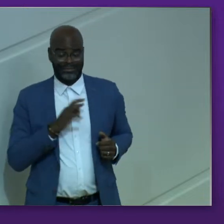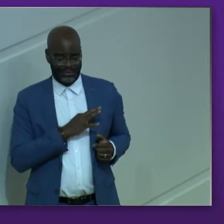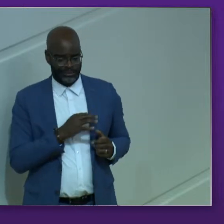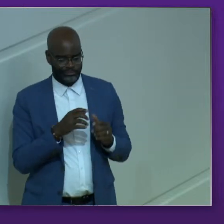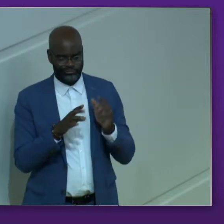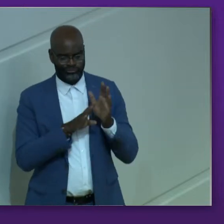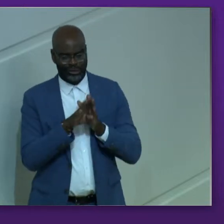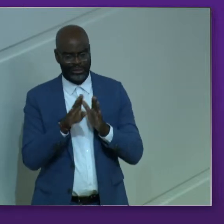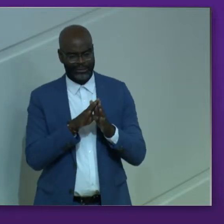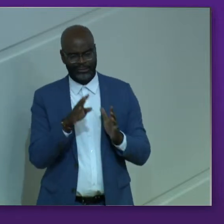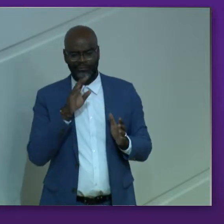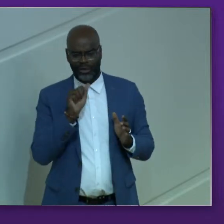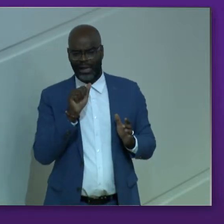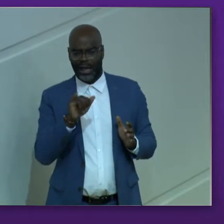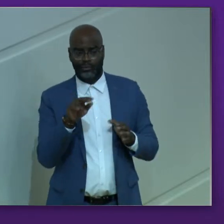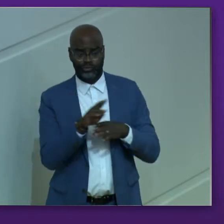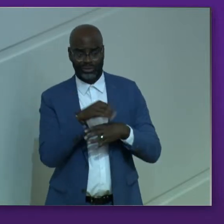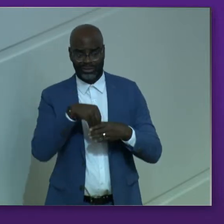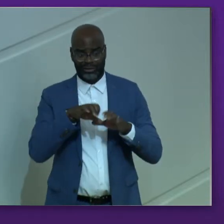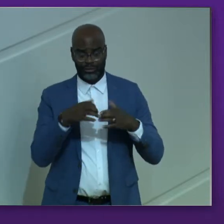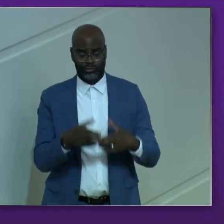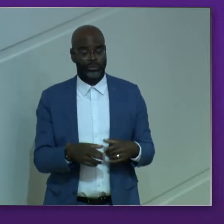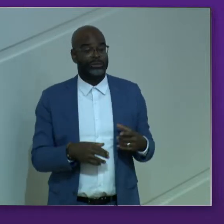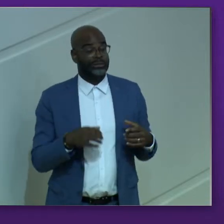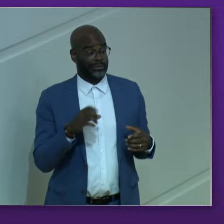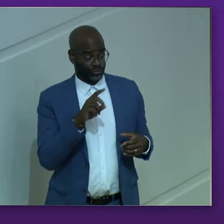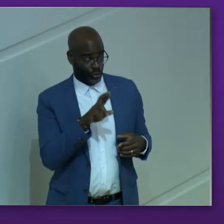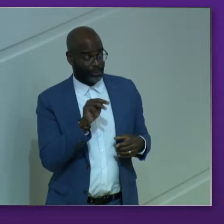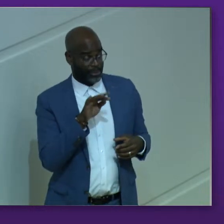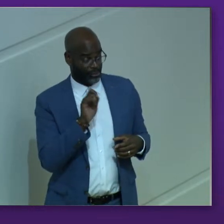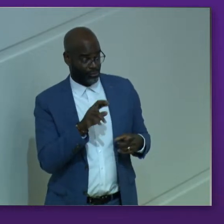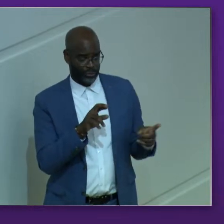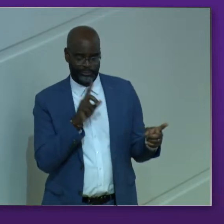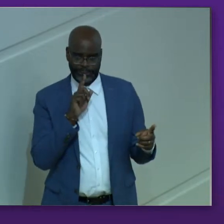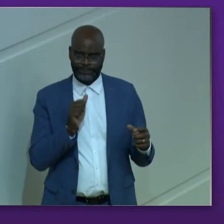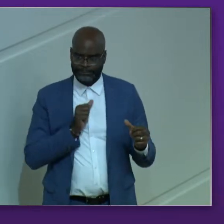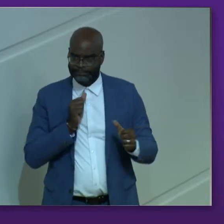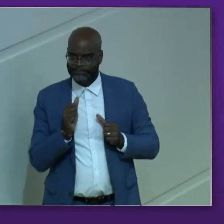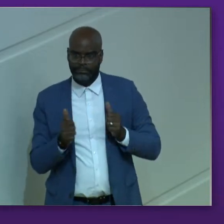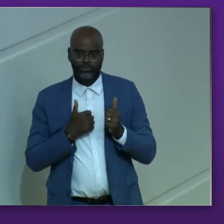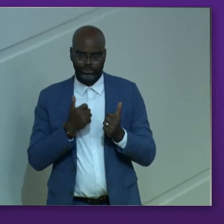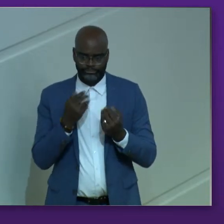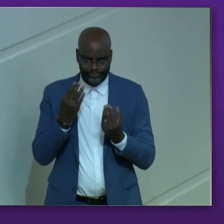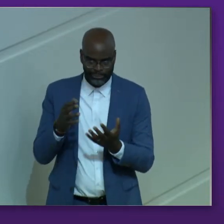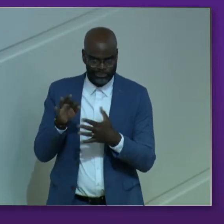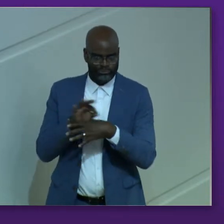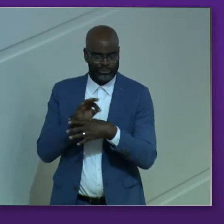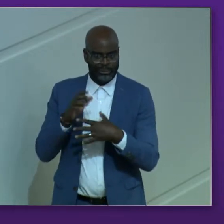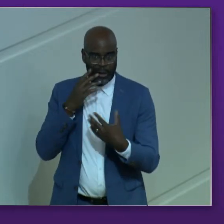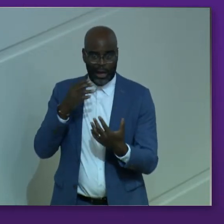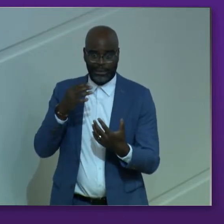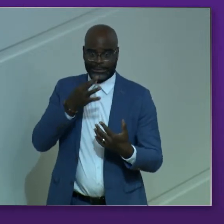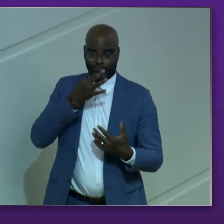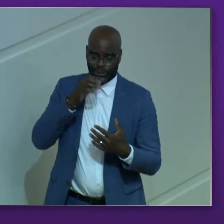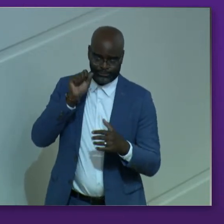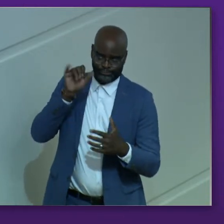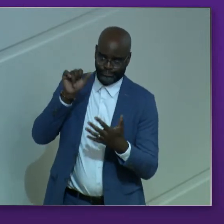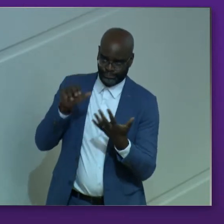OF ACADEMIC EXCELLENCE. WHEN THE FACULTY COUNCIL WAS